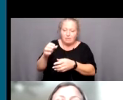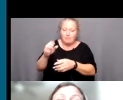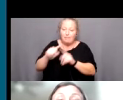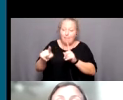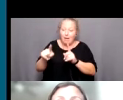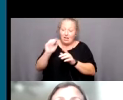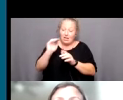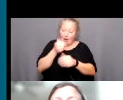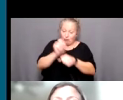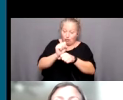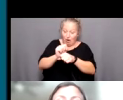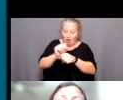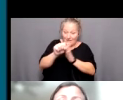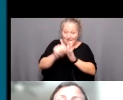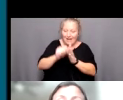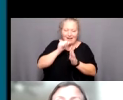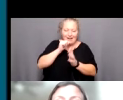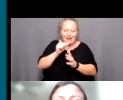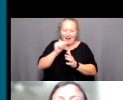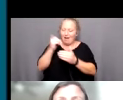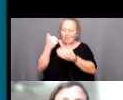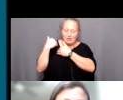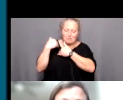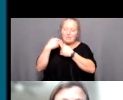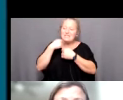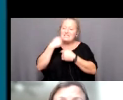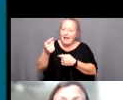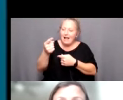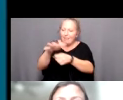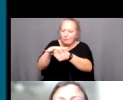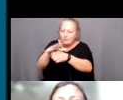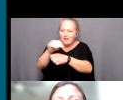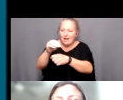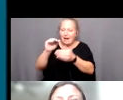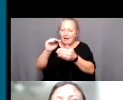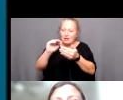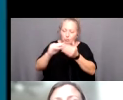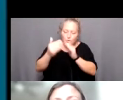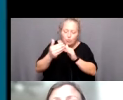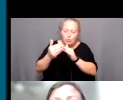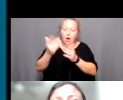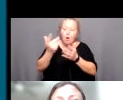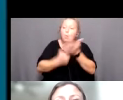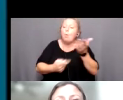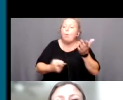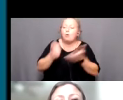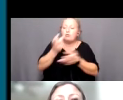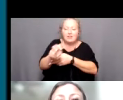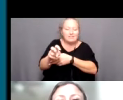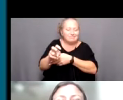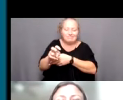But my view is that our job at the State is not to tell region and their communities what that transition should be.